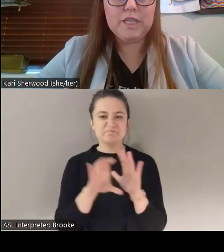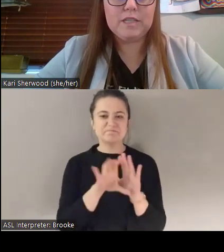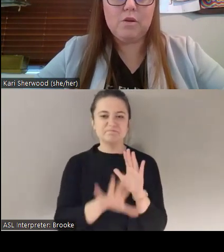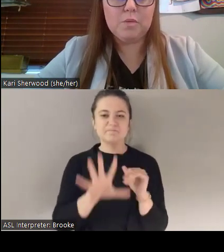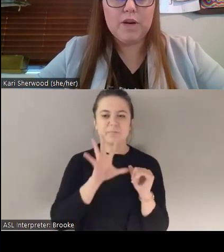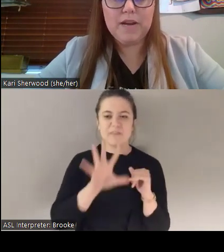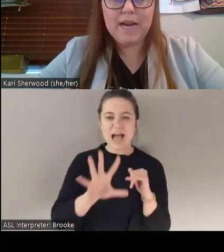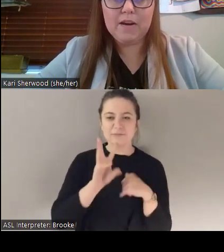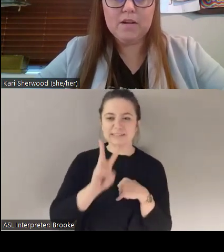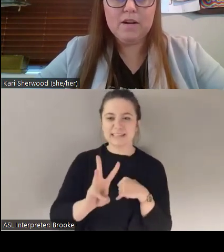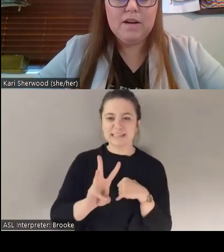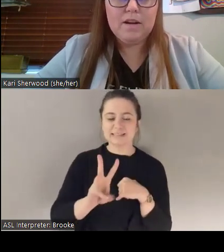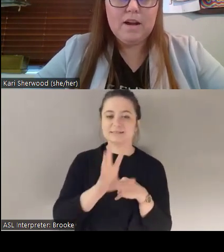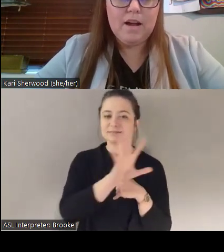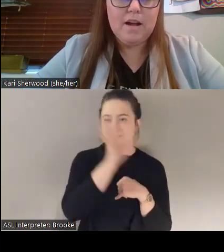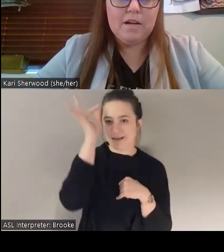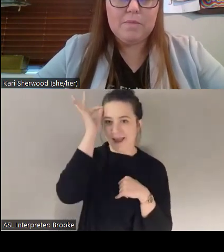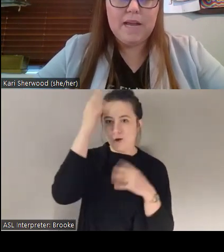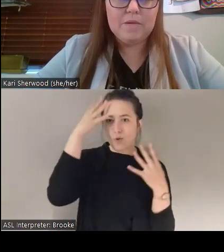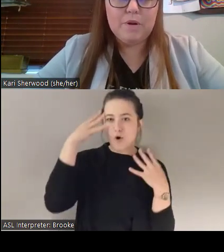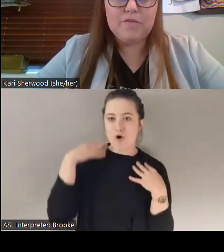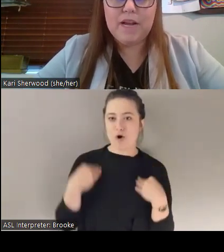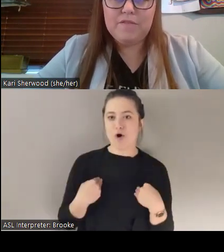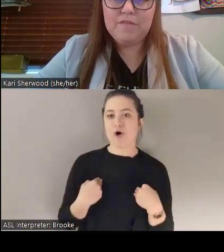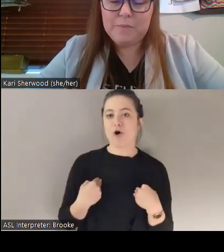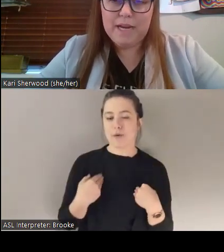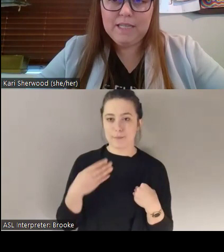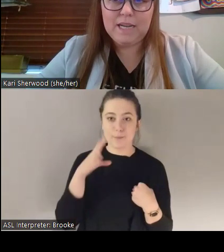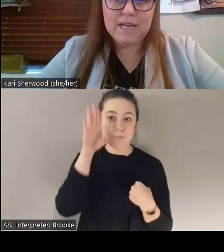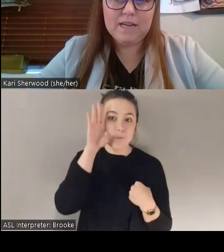She has long brown hair and butterfly face paint and